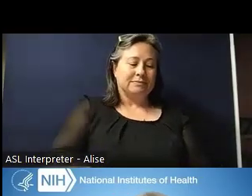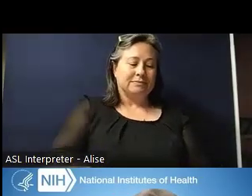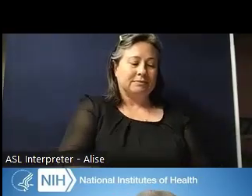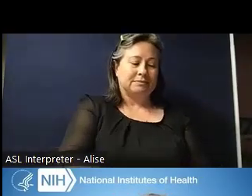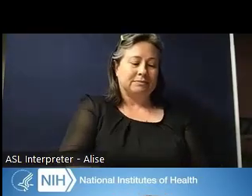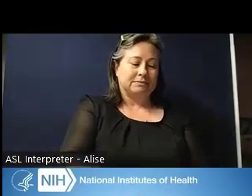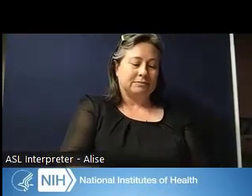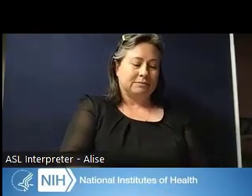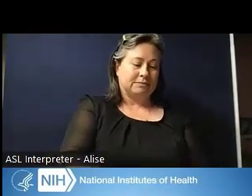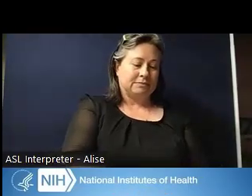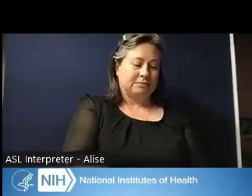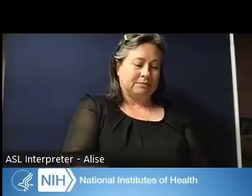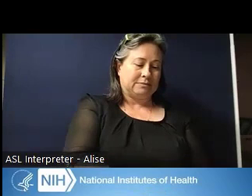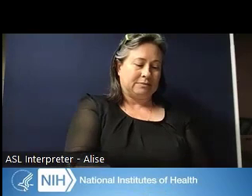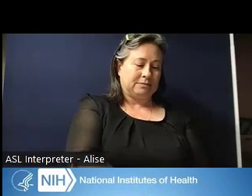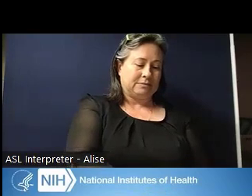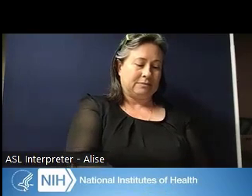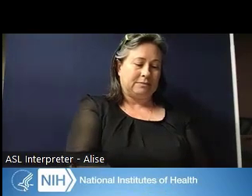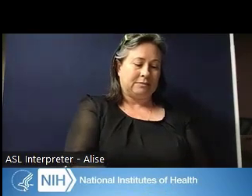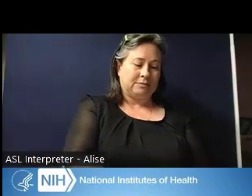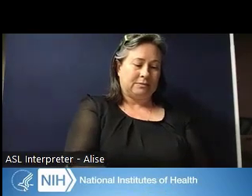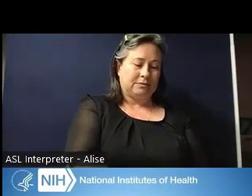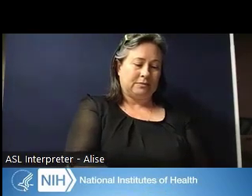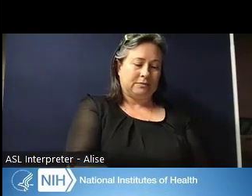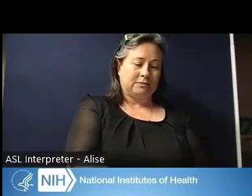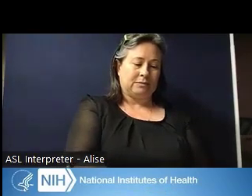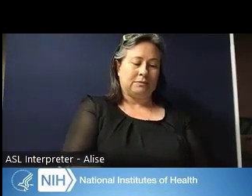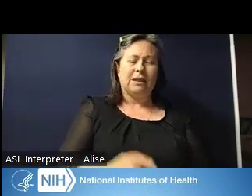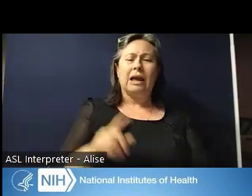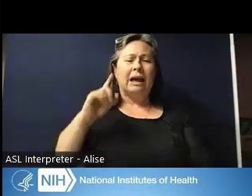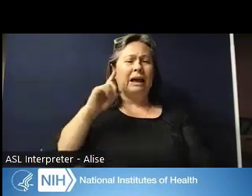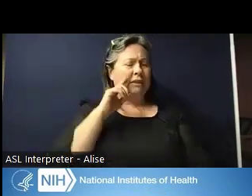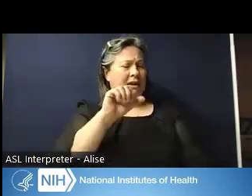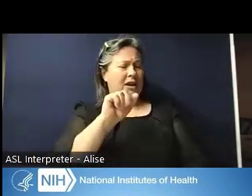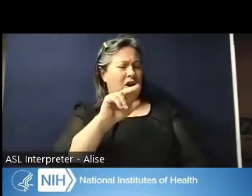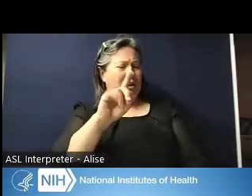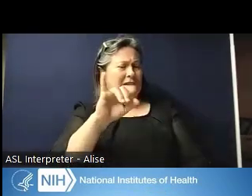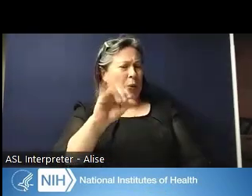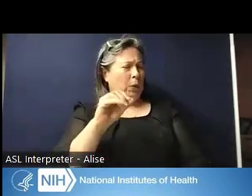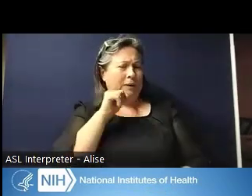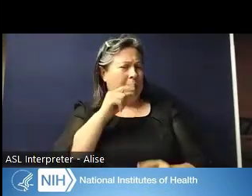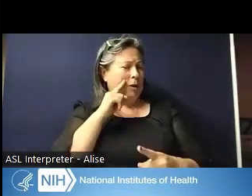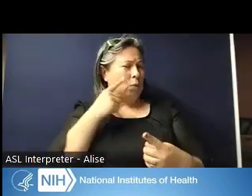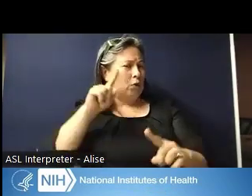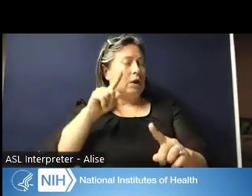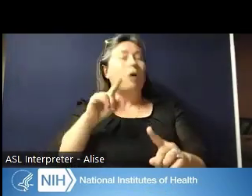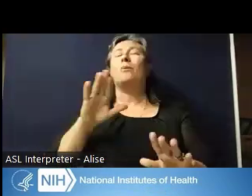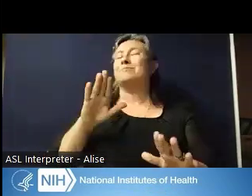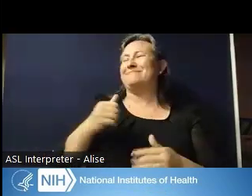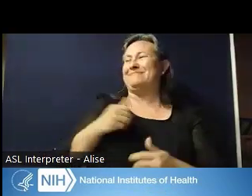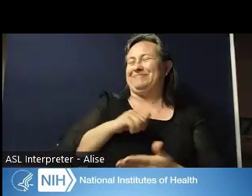Ki-cha, I think your audio is not coming through. Ki-cha: Thank you, Kasima. Good afternoon, everyone, and welcome.